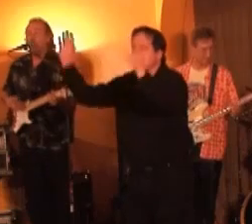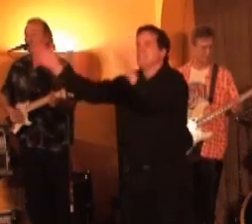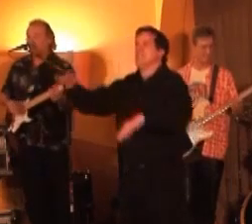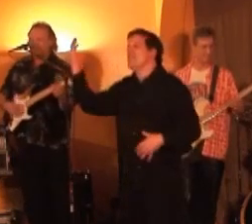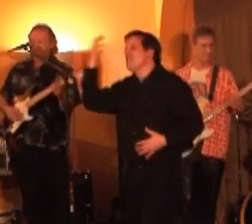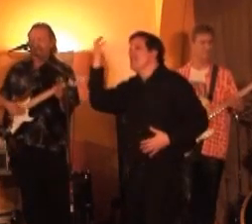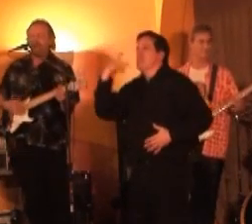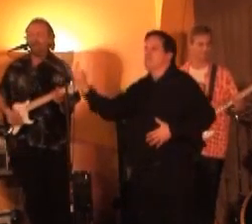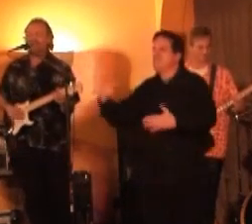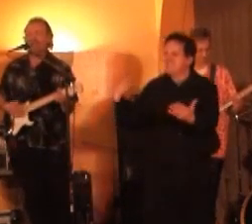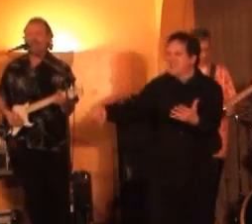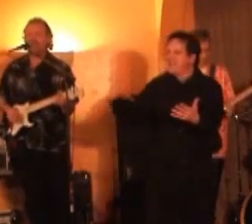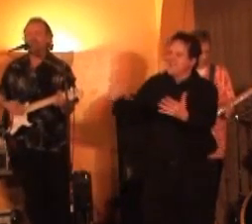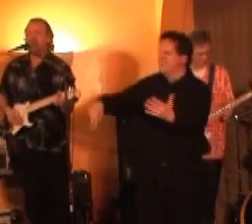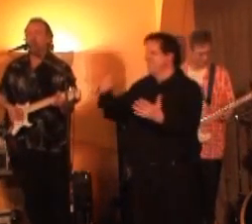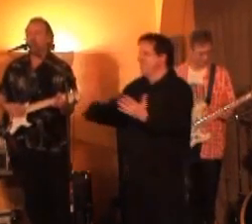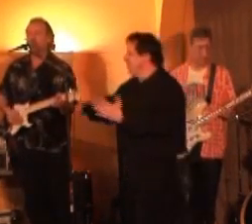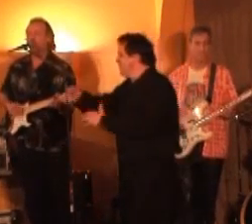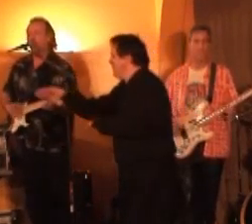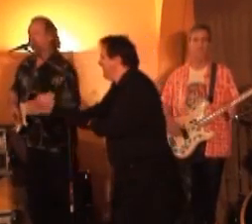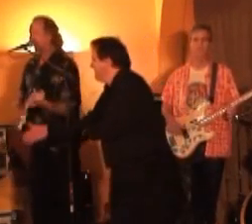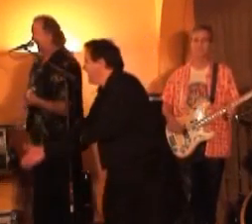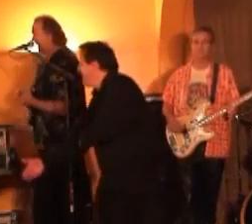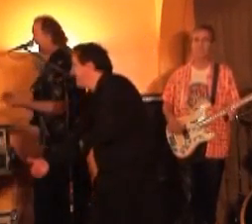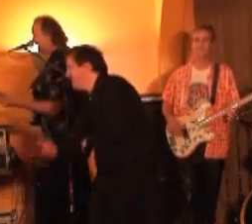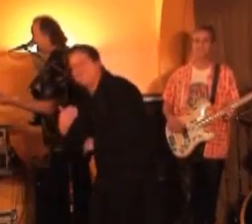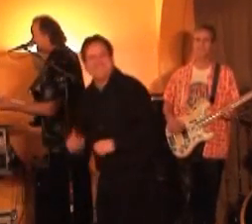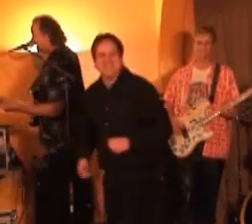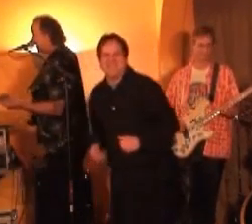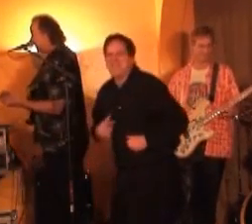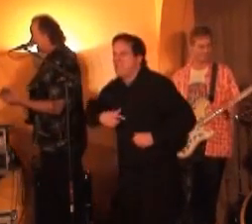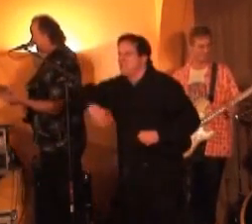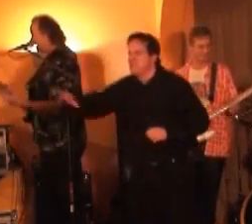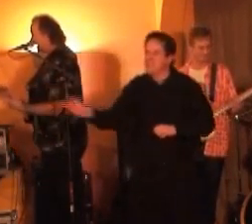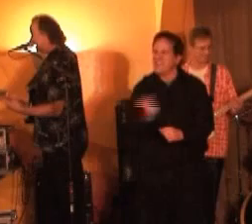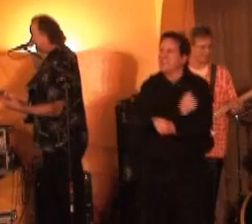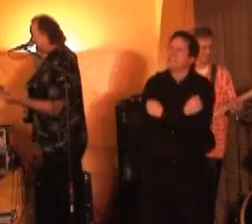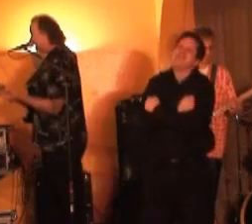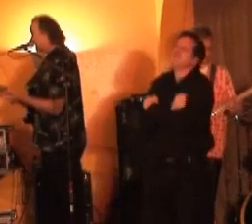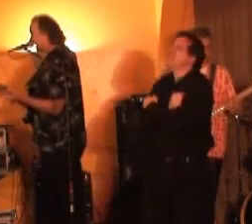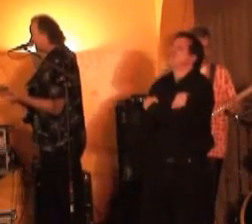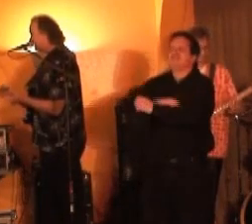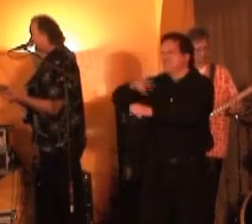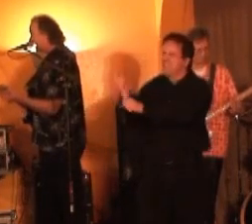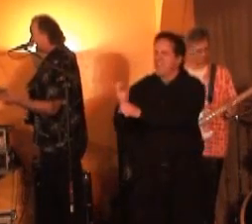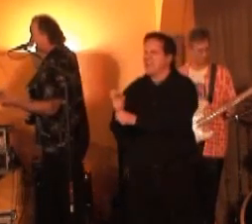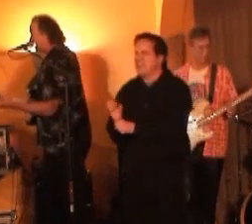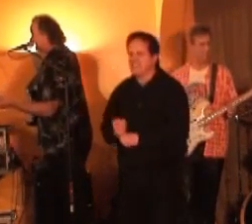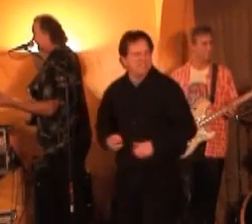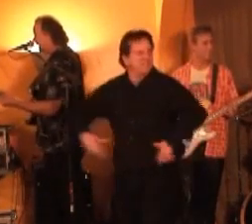Oh, we danced through the night, And we held each other tight,